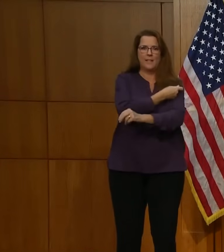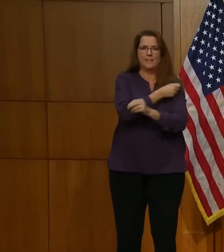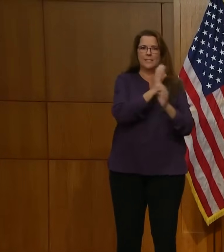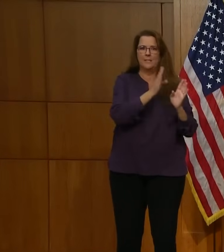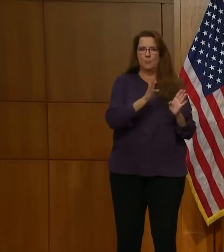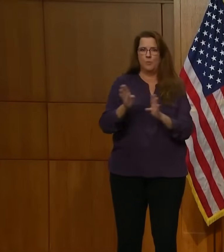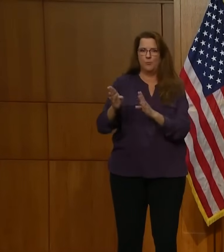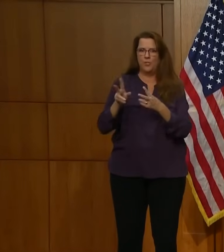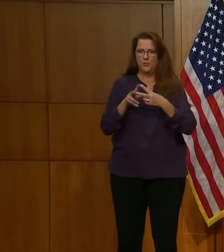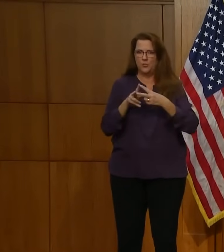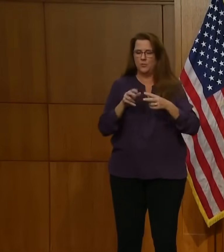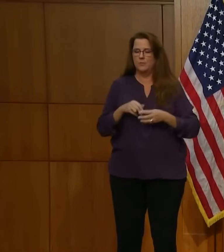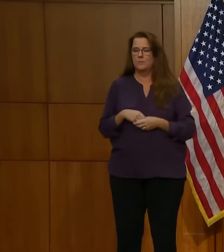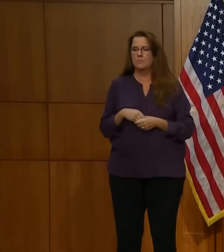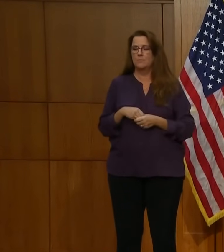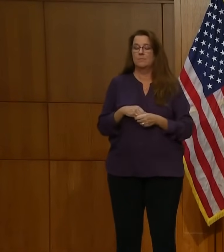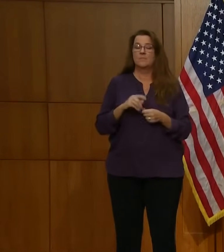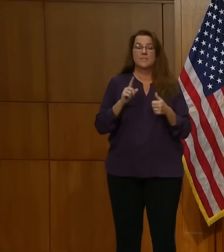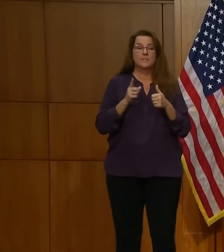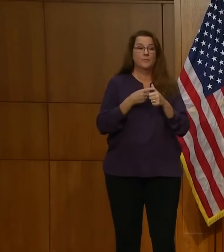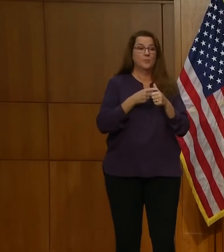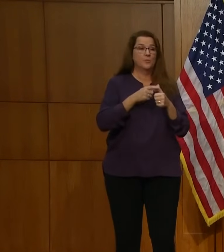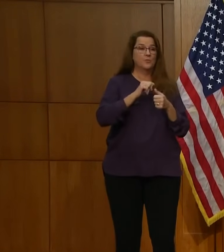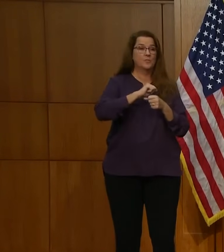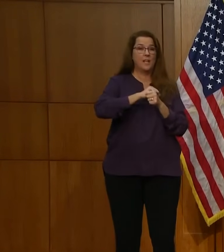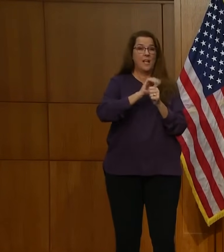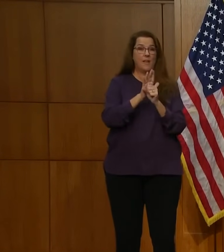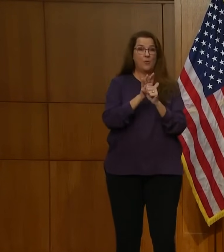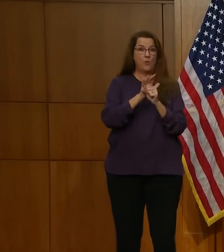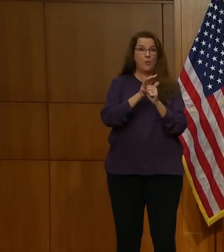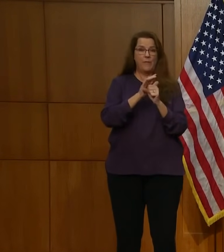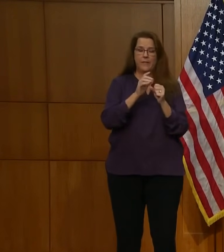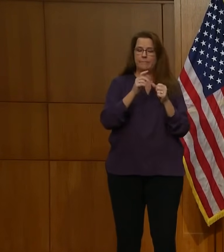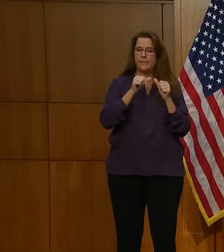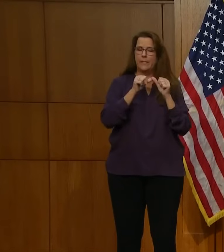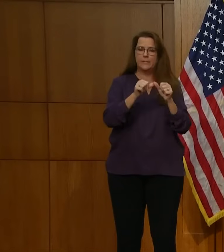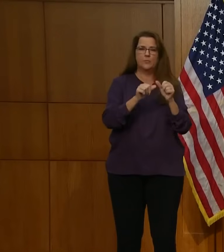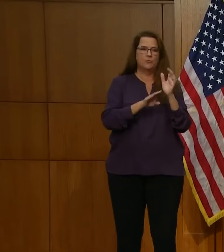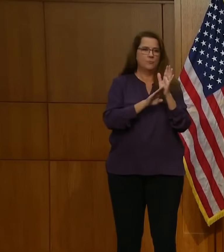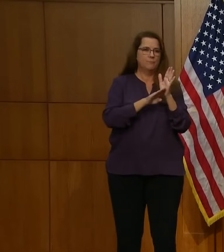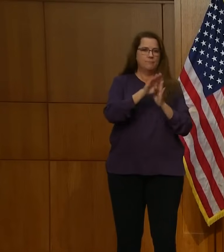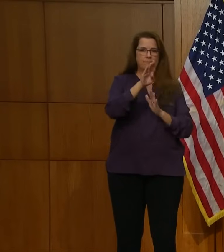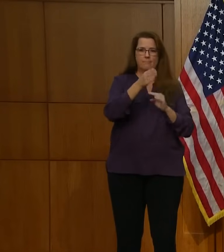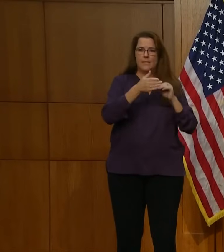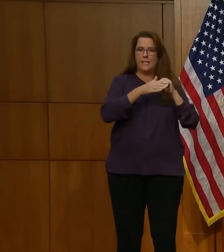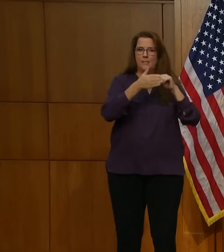NUMBERS AS WELL AS OUR VACCINE